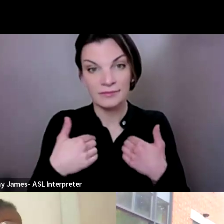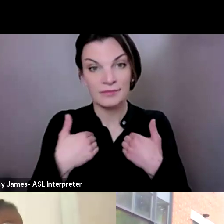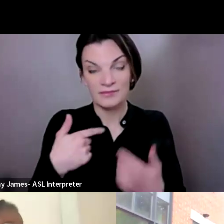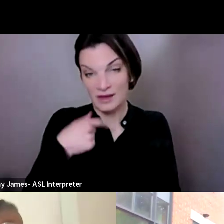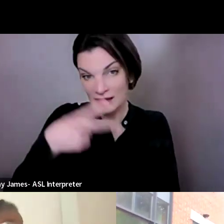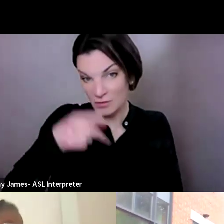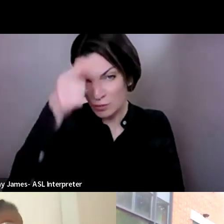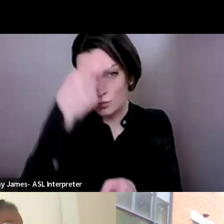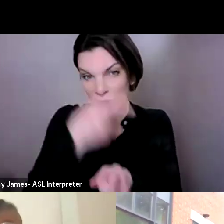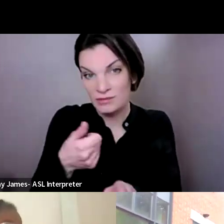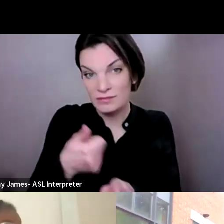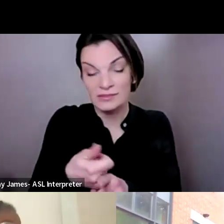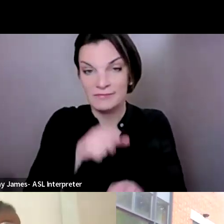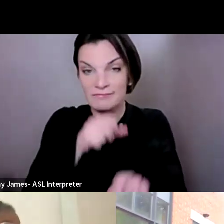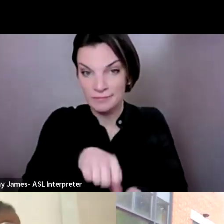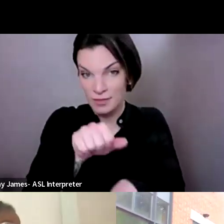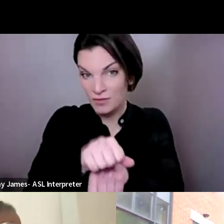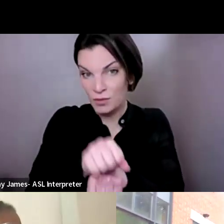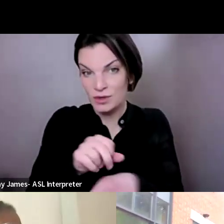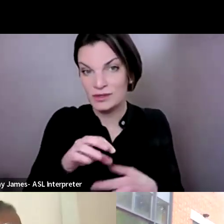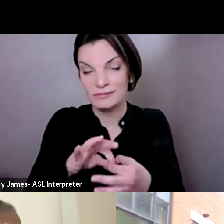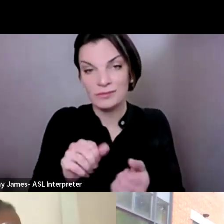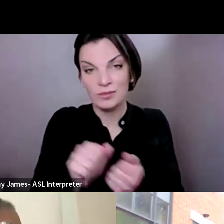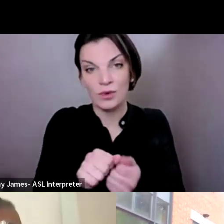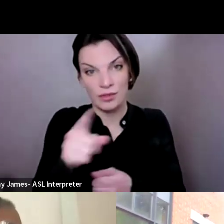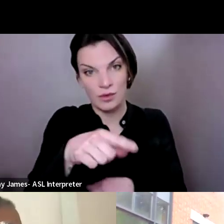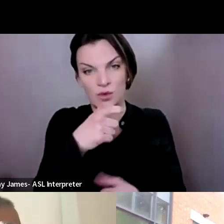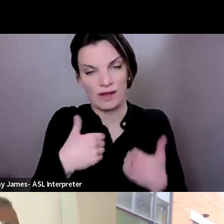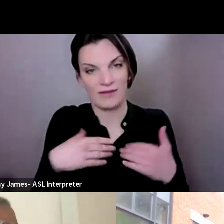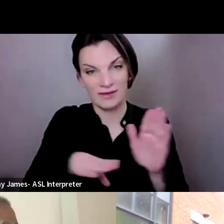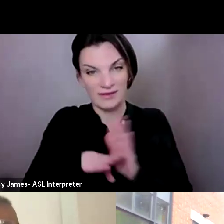who loves working in a group home with folks with developmental disabilities and at one point was